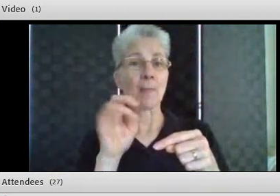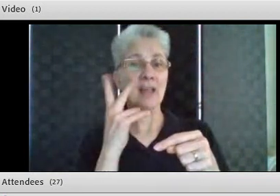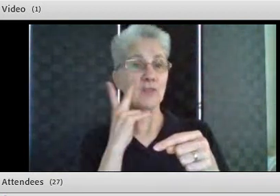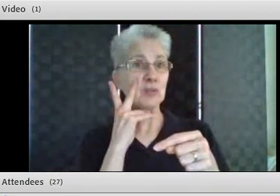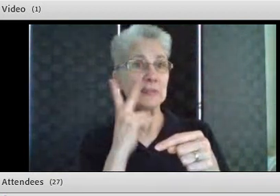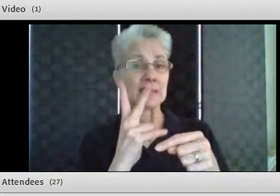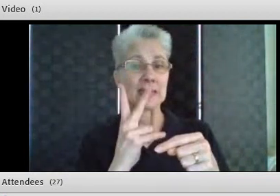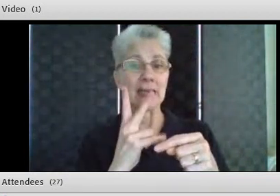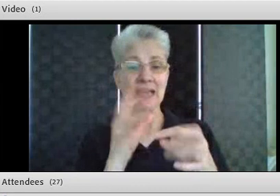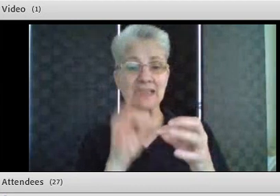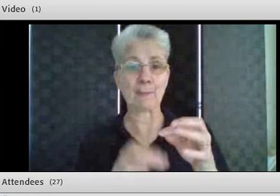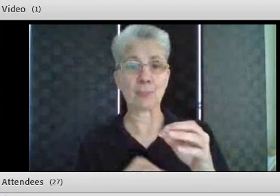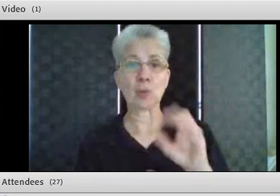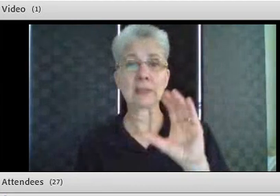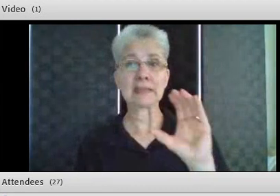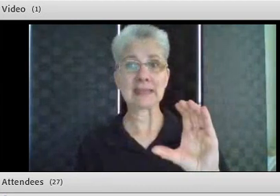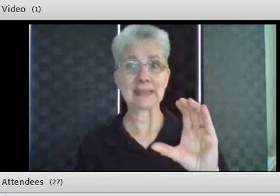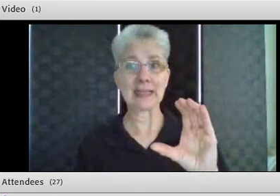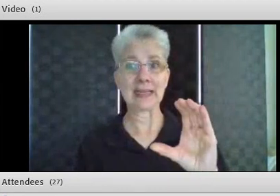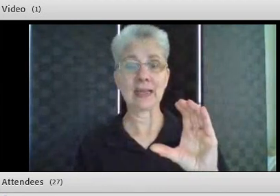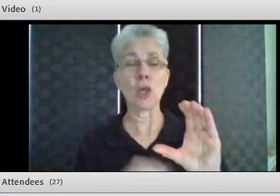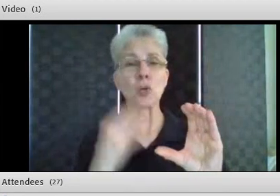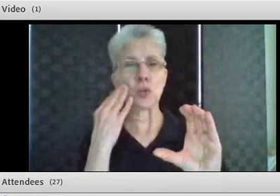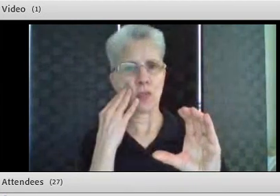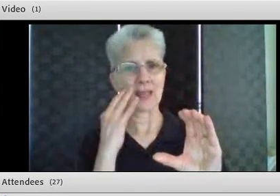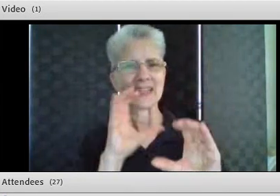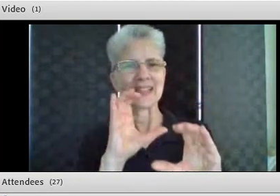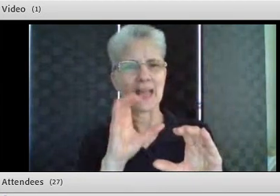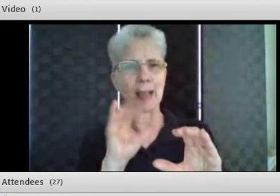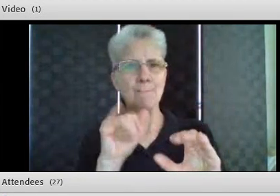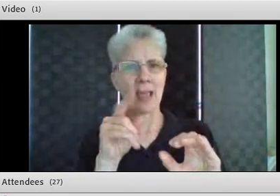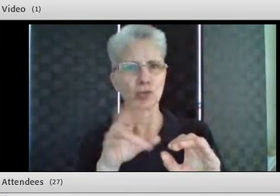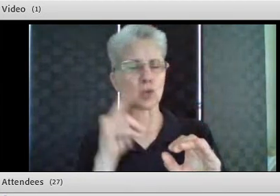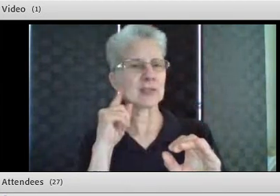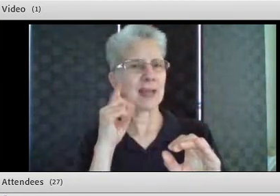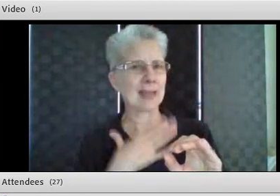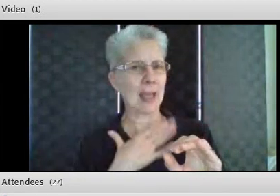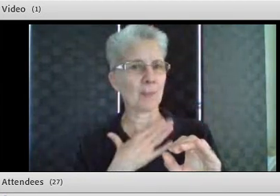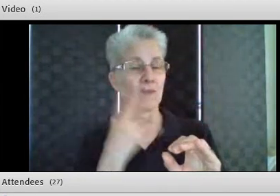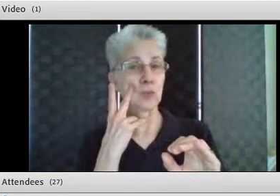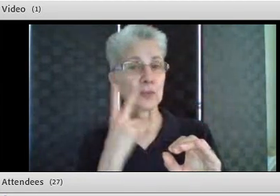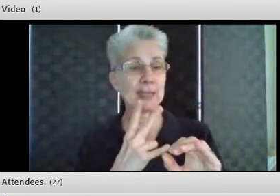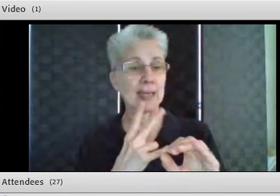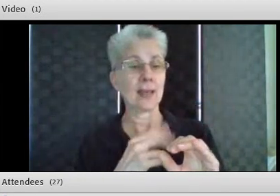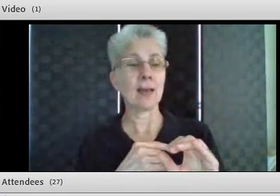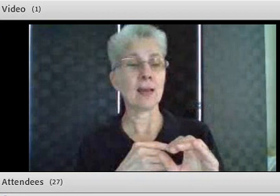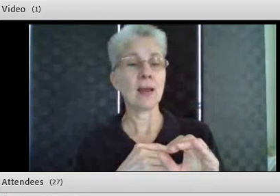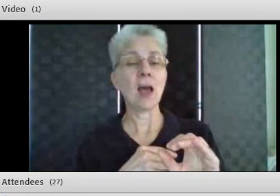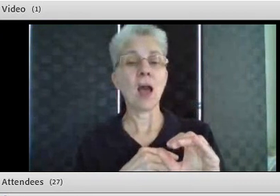Hilary: And the reason we mention Garage Band and why I type that right in there: In Garage Band if you just see a symbol C,